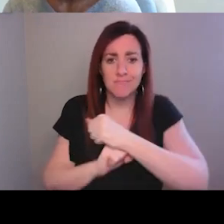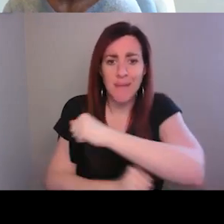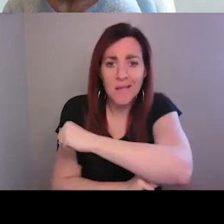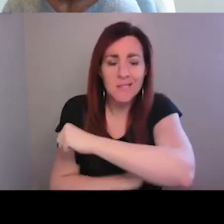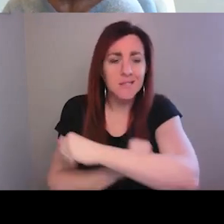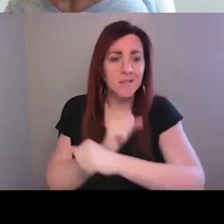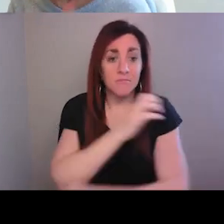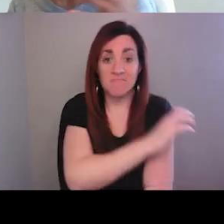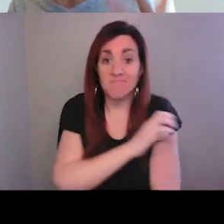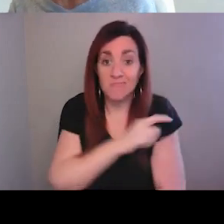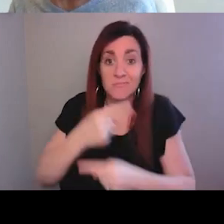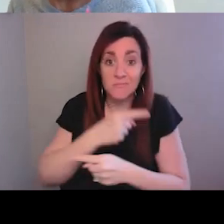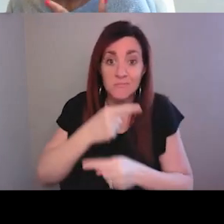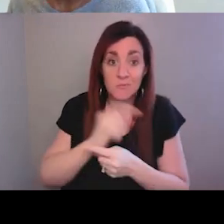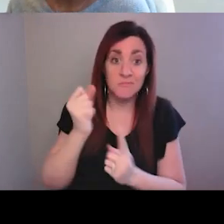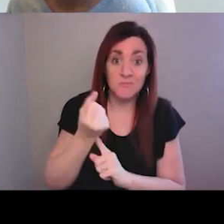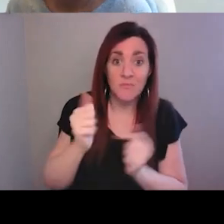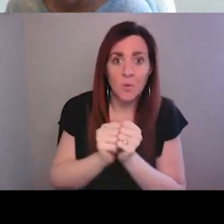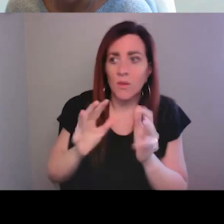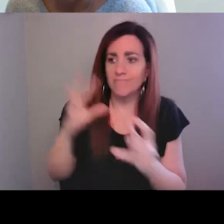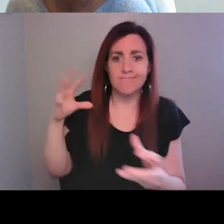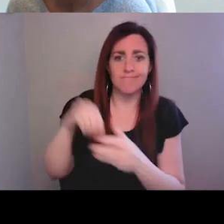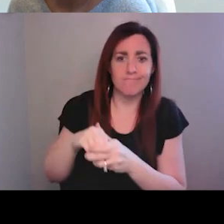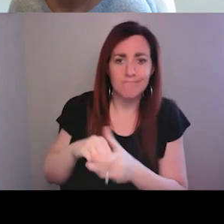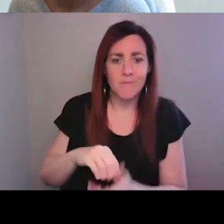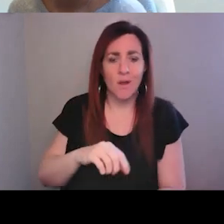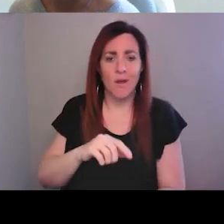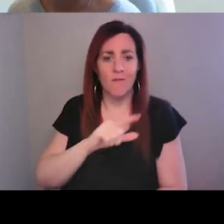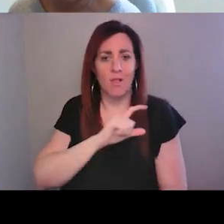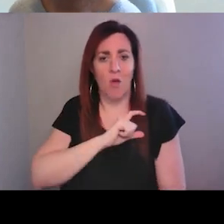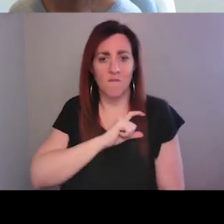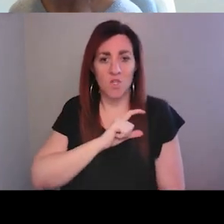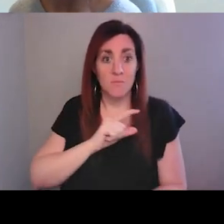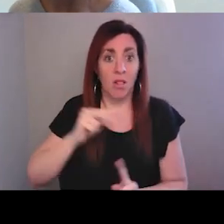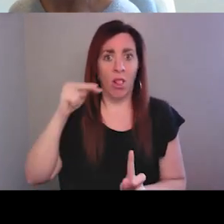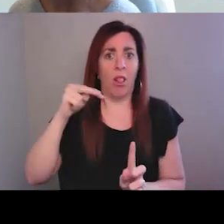SETTING WITHOUT THAT INVOLVEMENT OF LAW ENFORCEMENT HANGING OVER THEM.